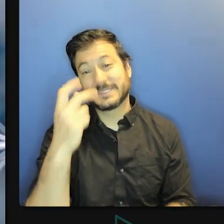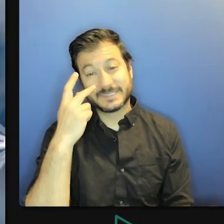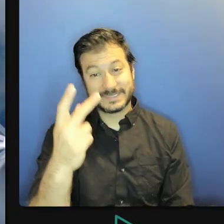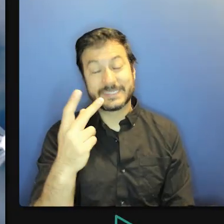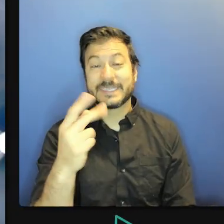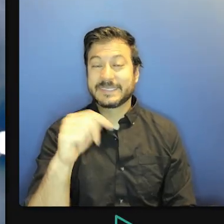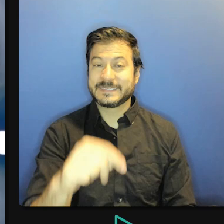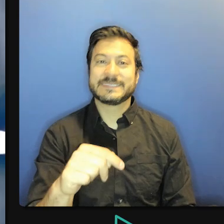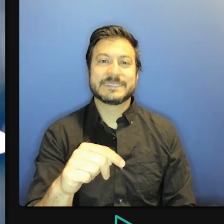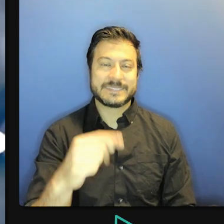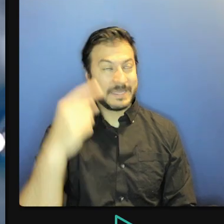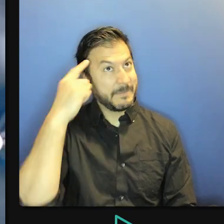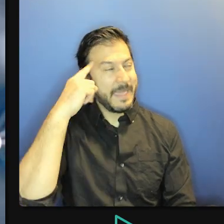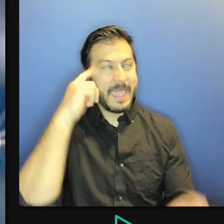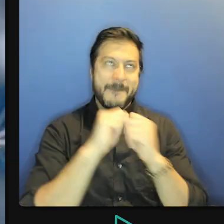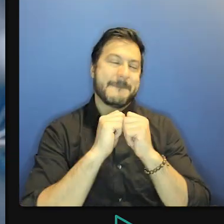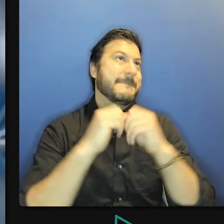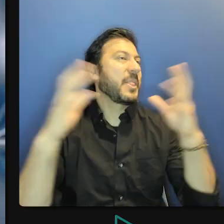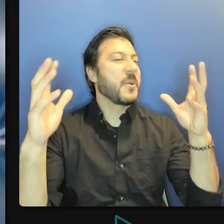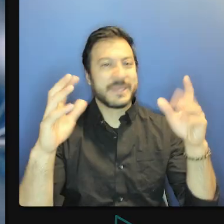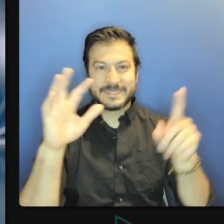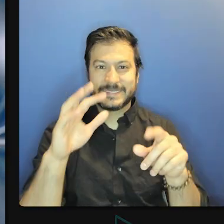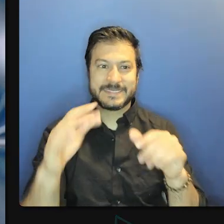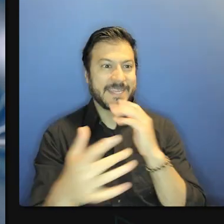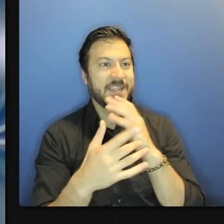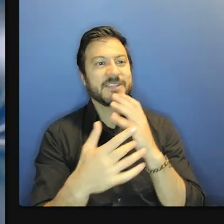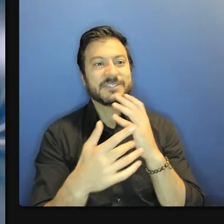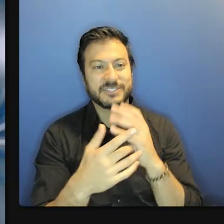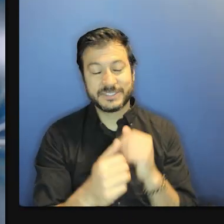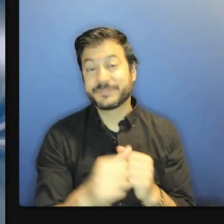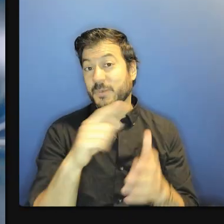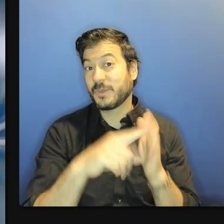Now as you can see, this is mind blowing technology.